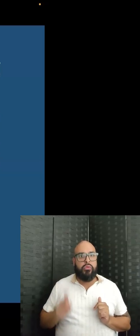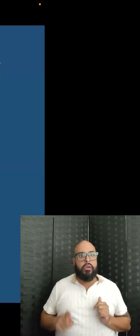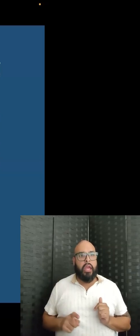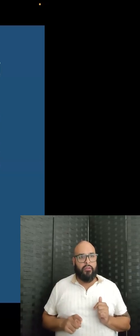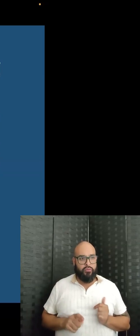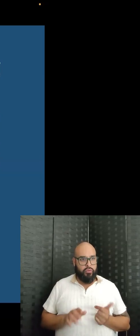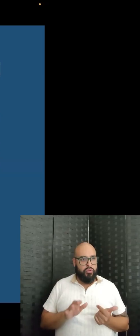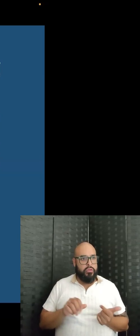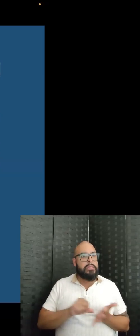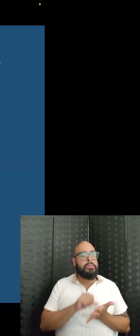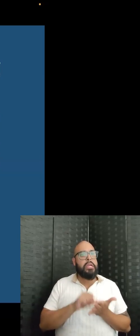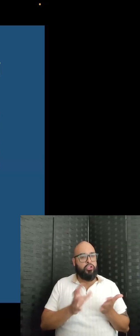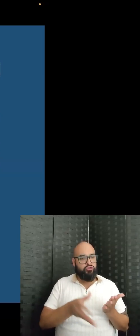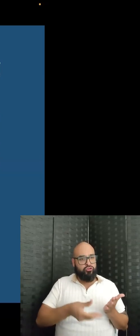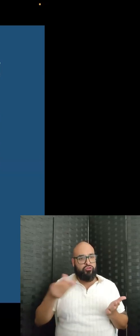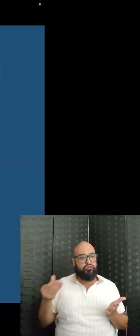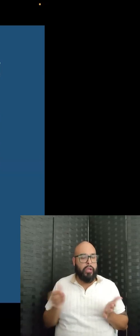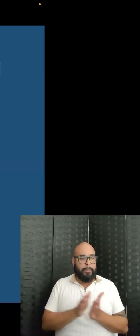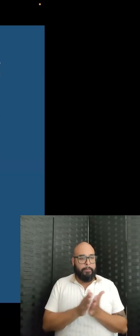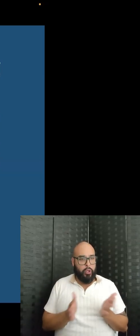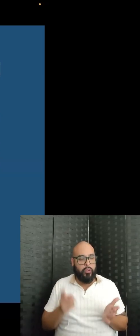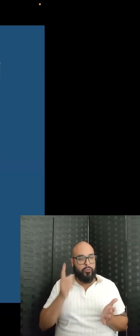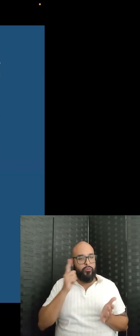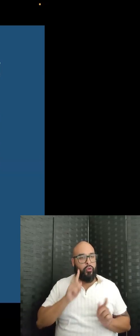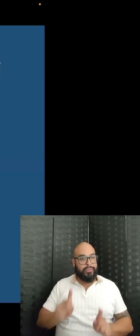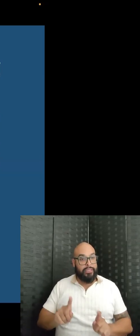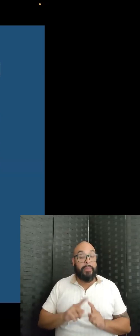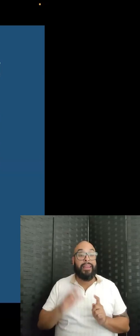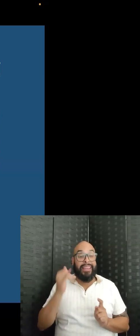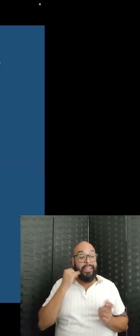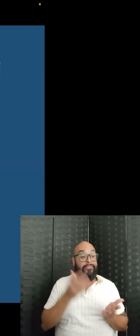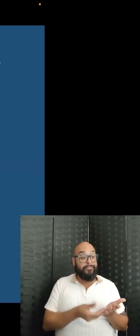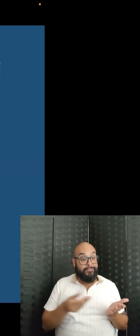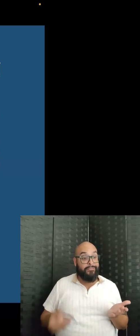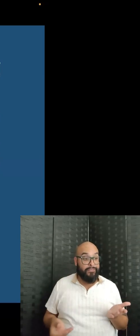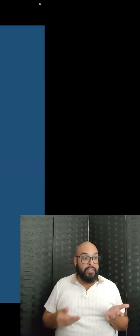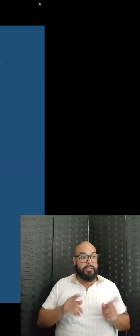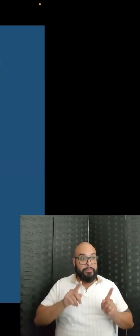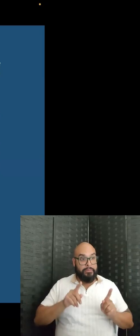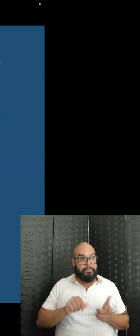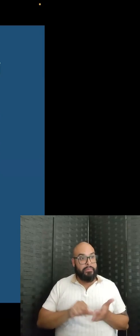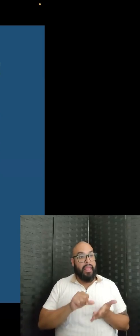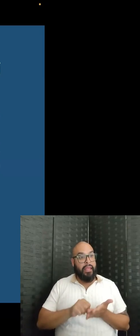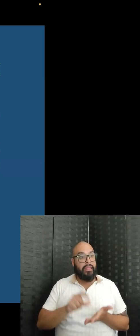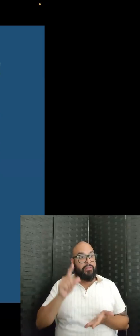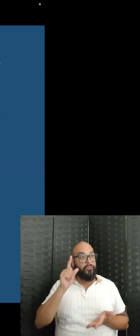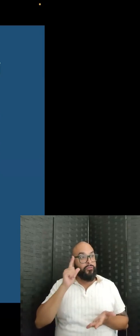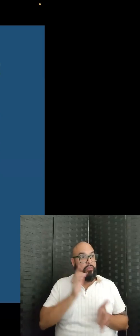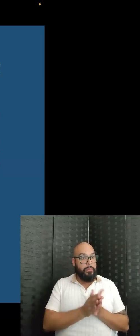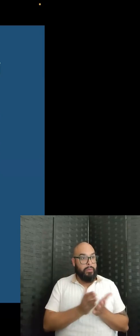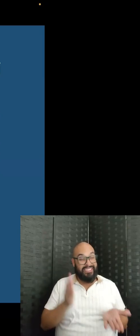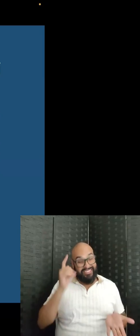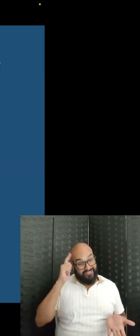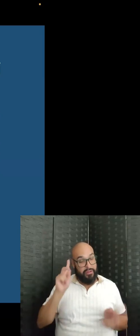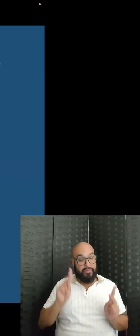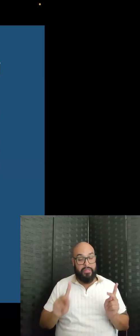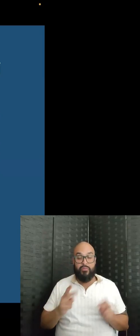Well, taking pages out of the book for braille learners is going to, help mess them up and I'm able to find their place.